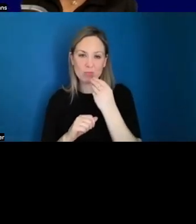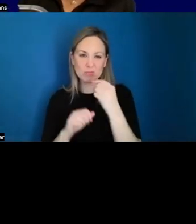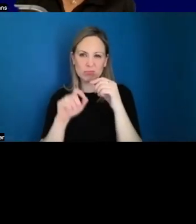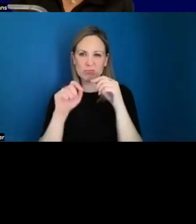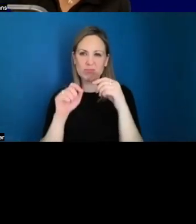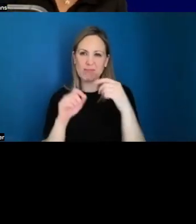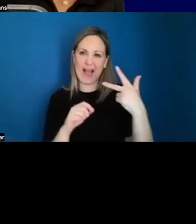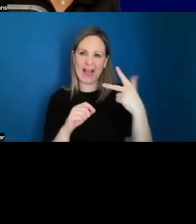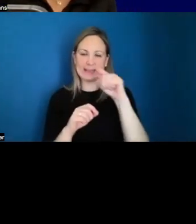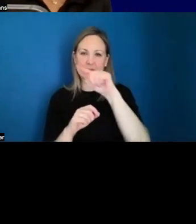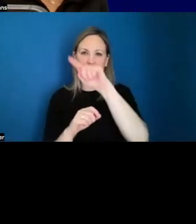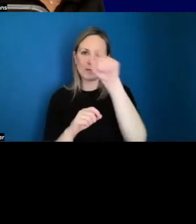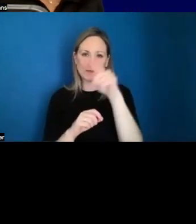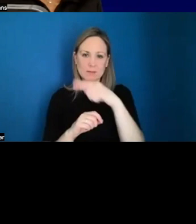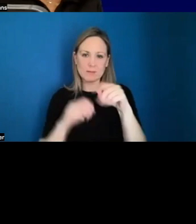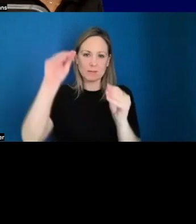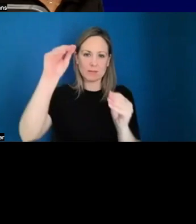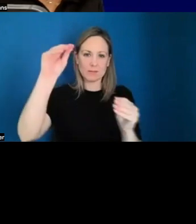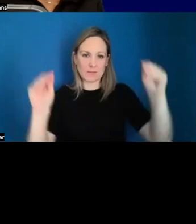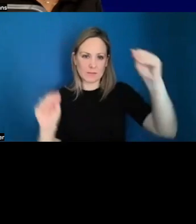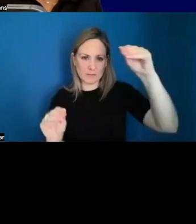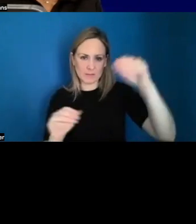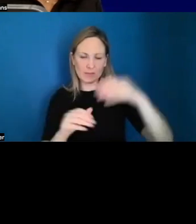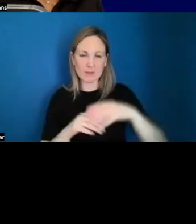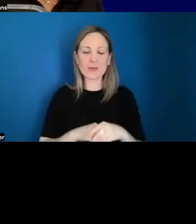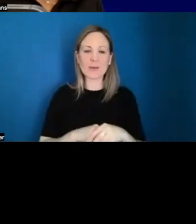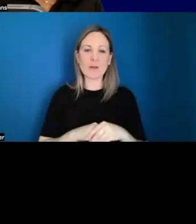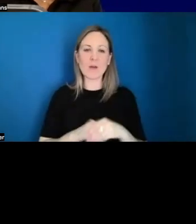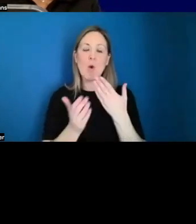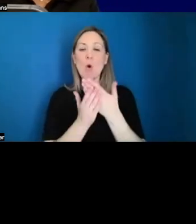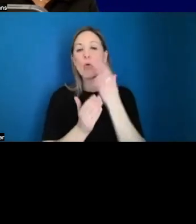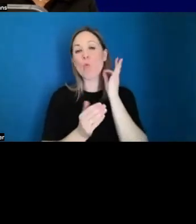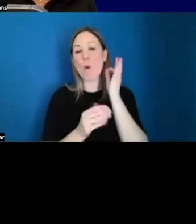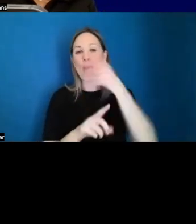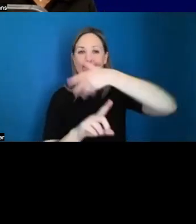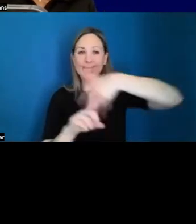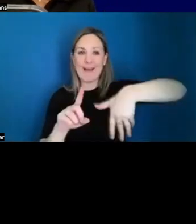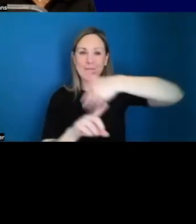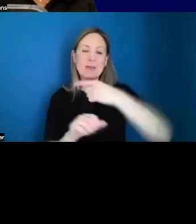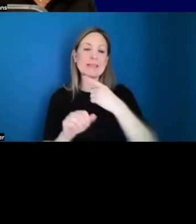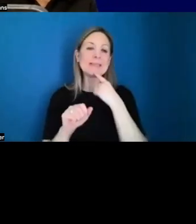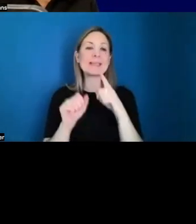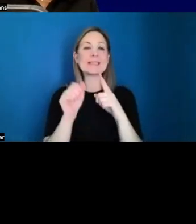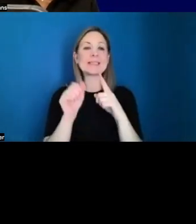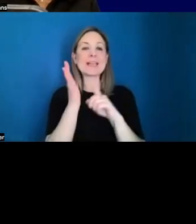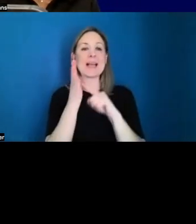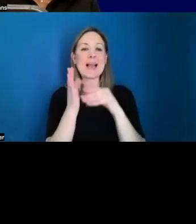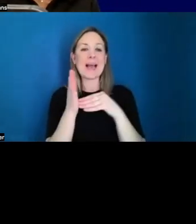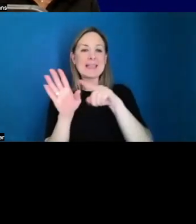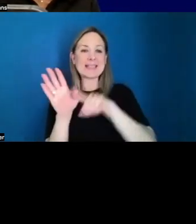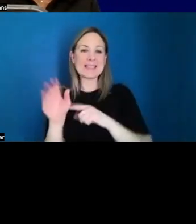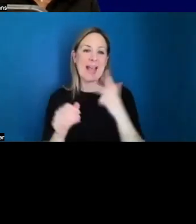lying sideways, on a white background, entitled Lazy 8 Breathing and includes the words,